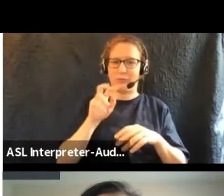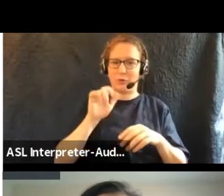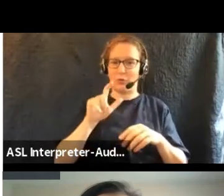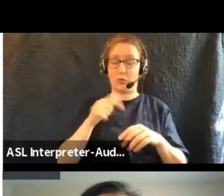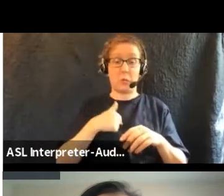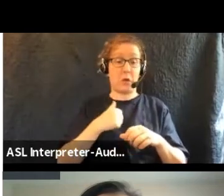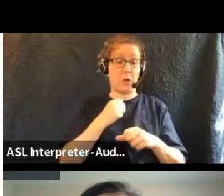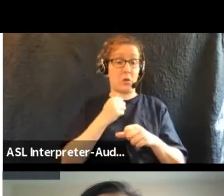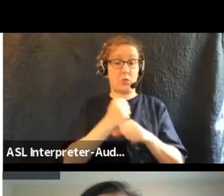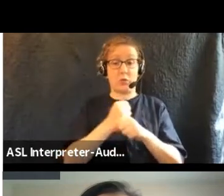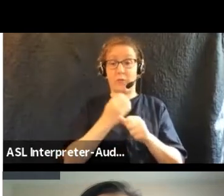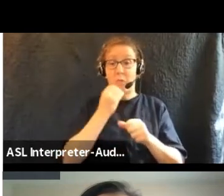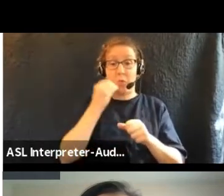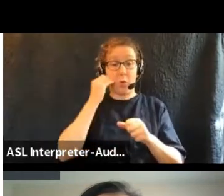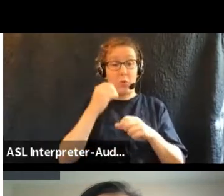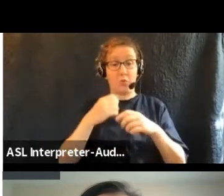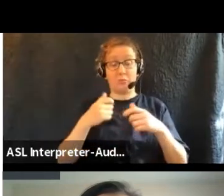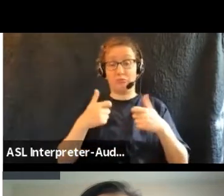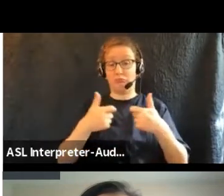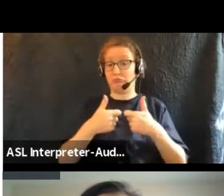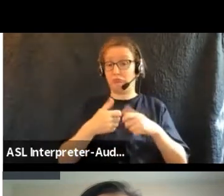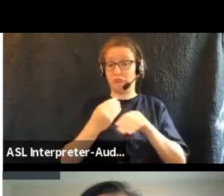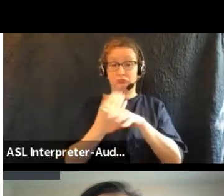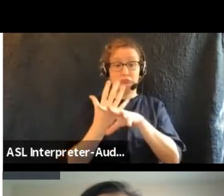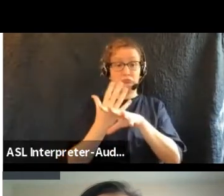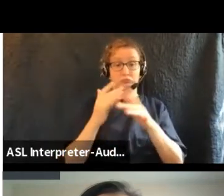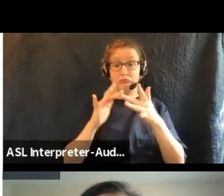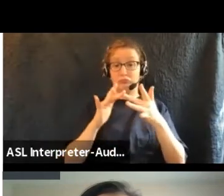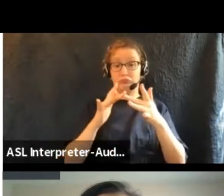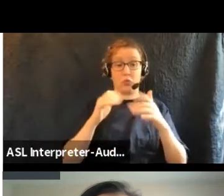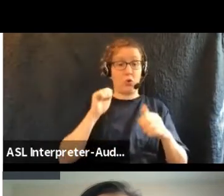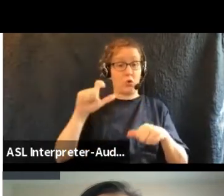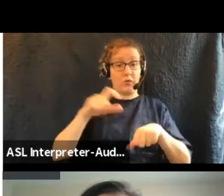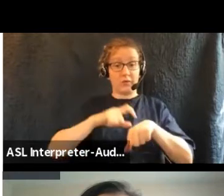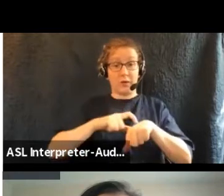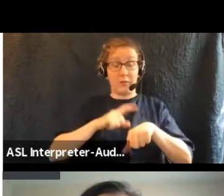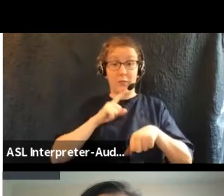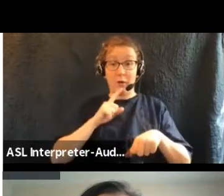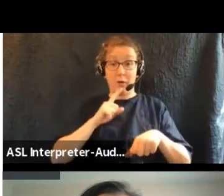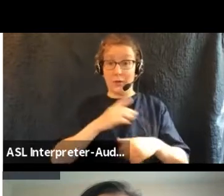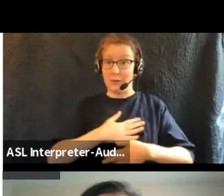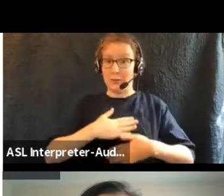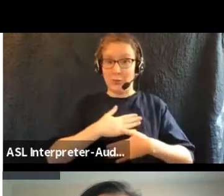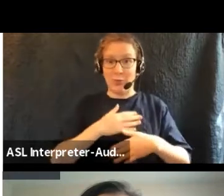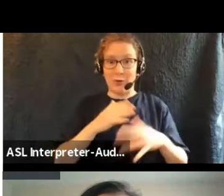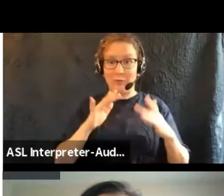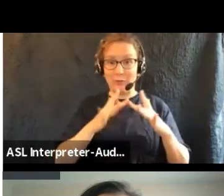I enjoyed the virtual experience I had within virtual internships so much that I decided